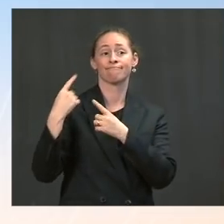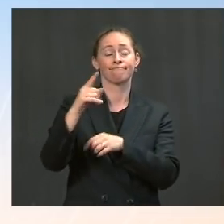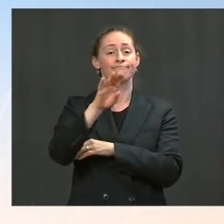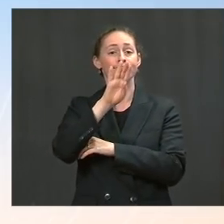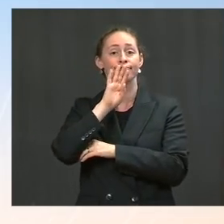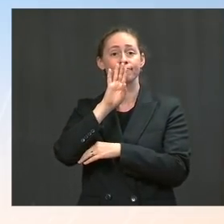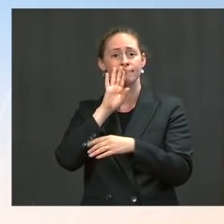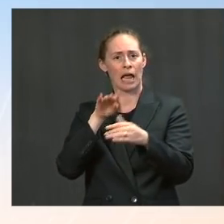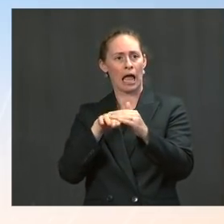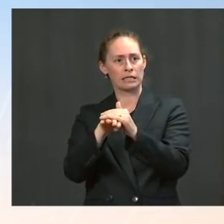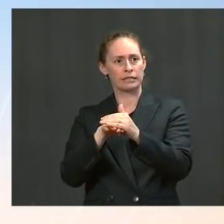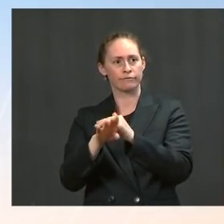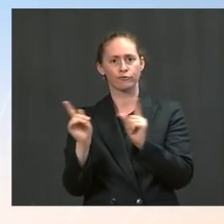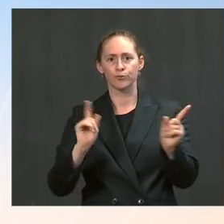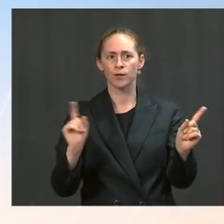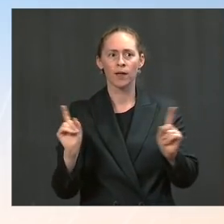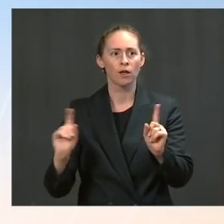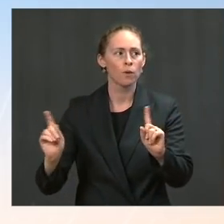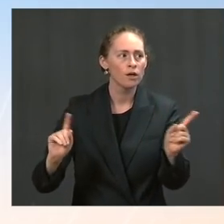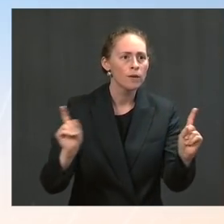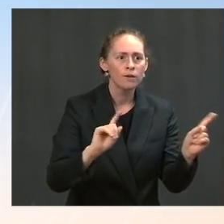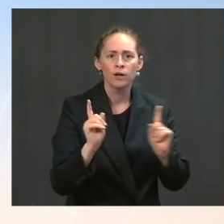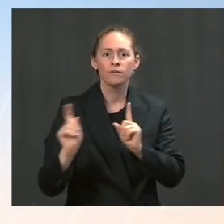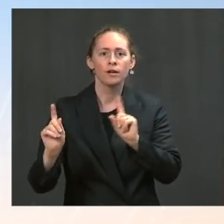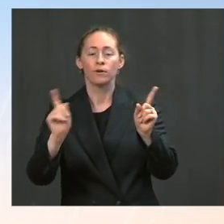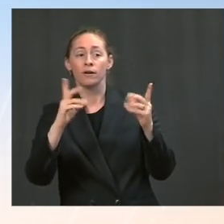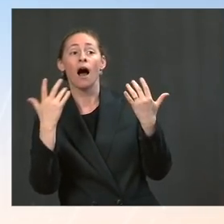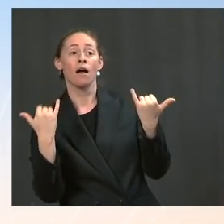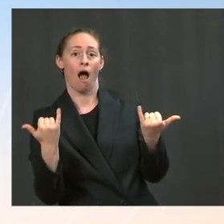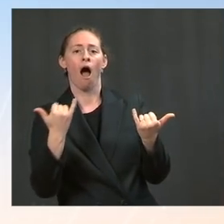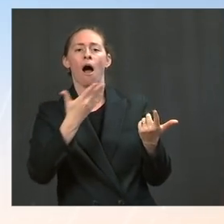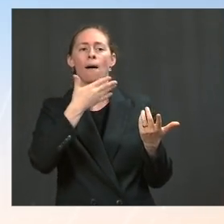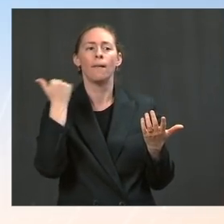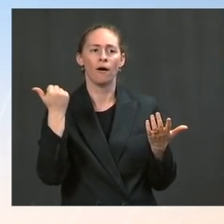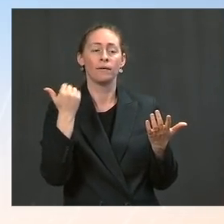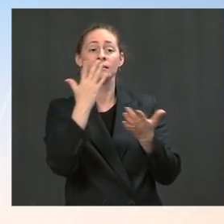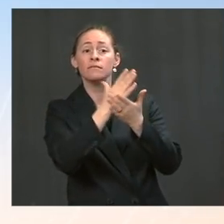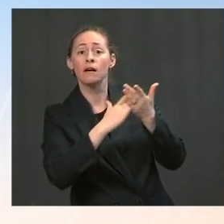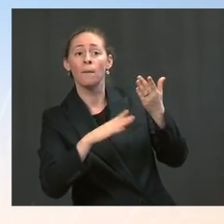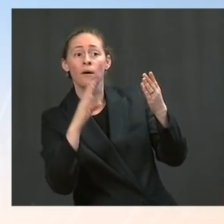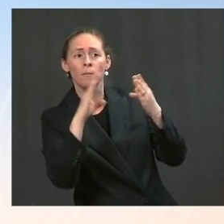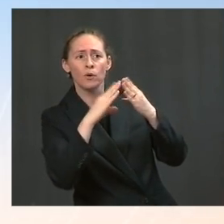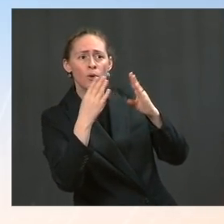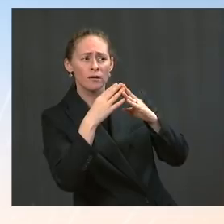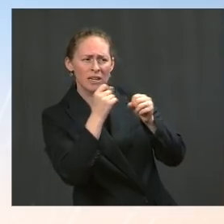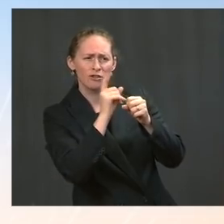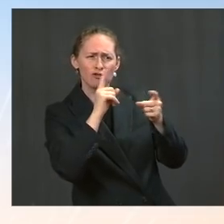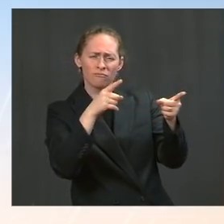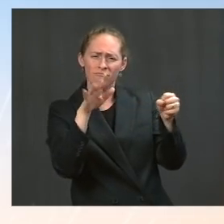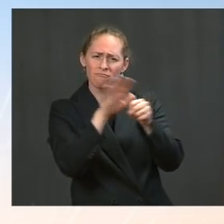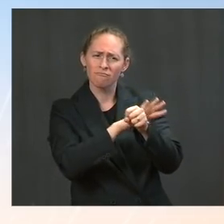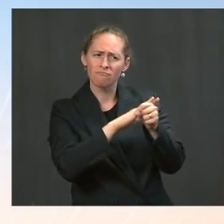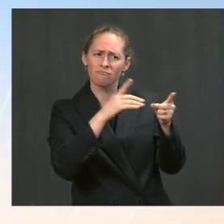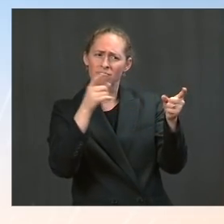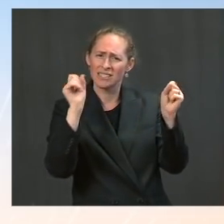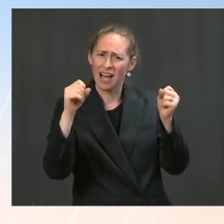in different communities. In some communities, it is ensuring that people know that they can take time off of work --